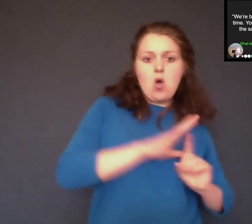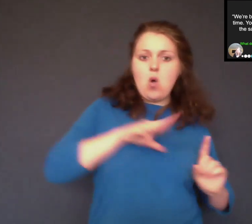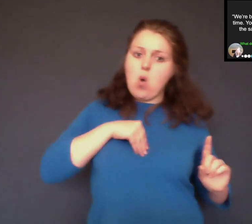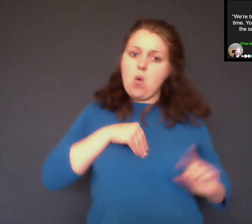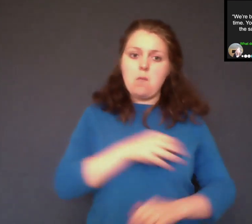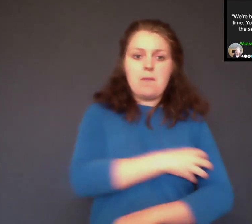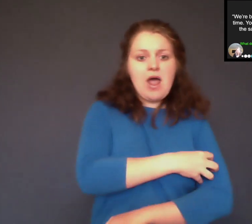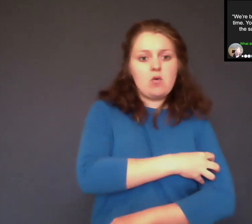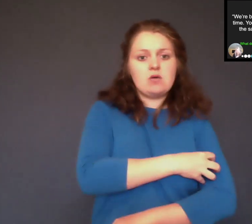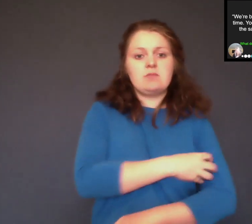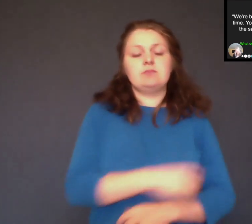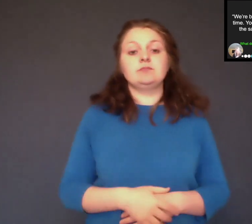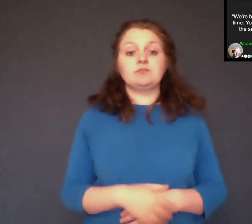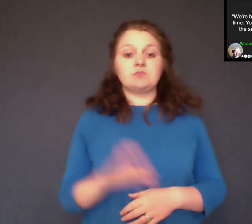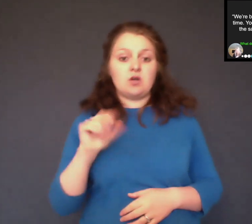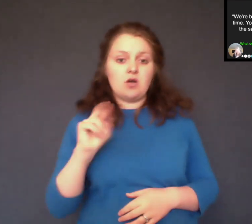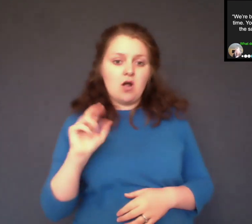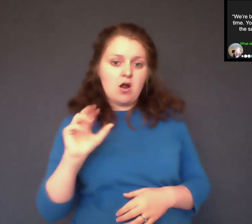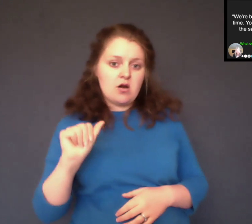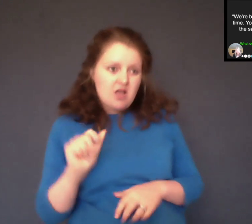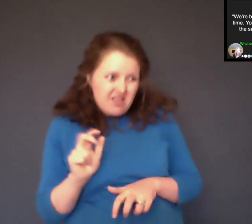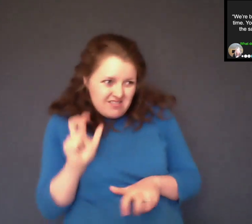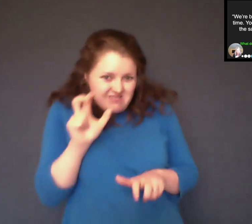carna took a threatening step toward him but instead of retreating